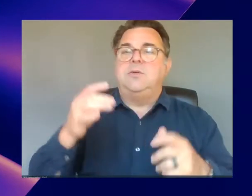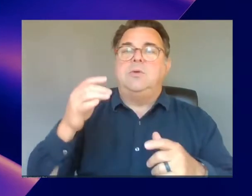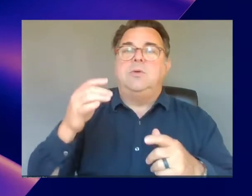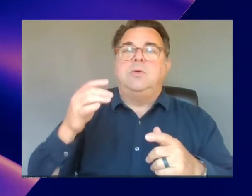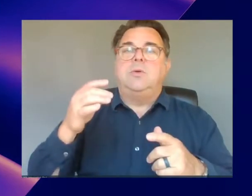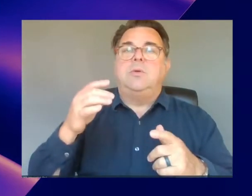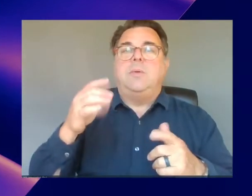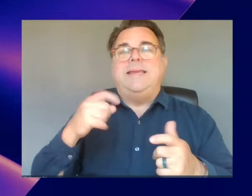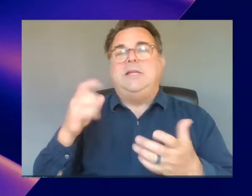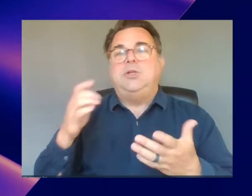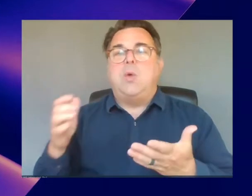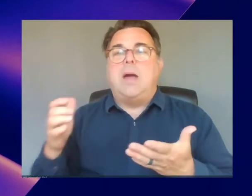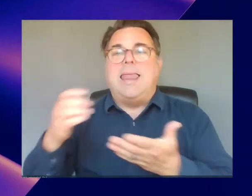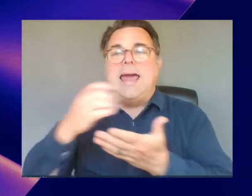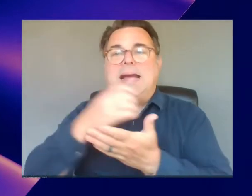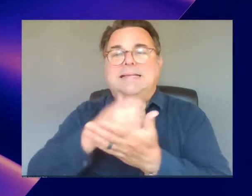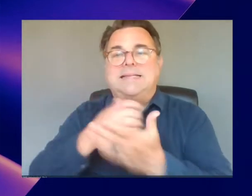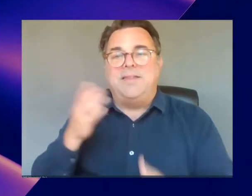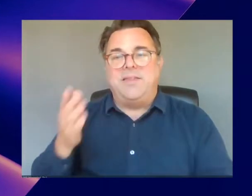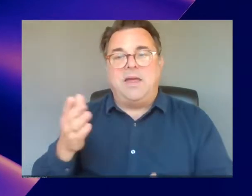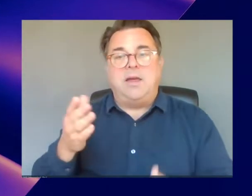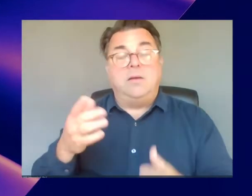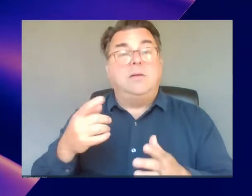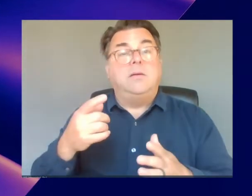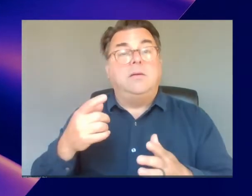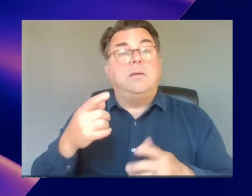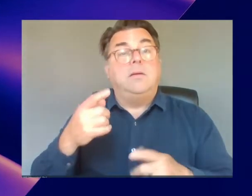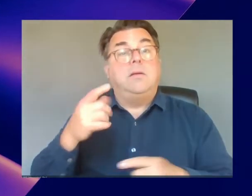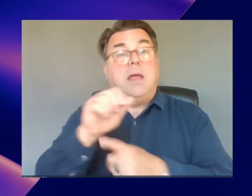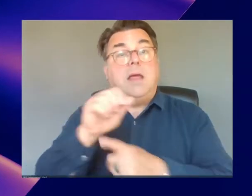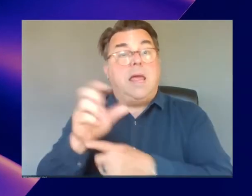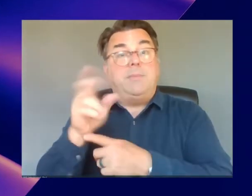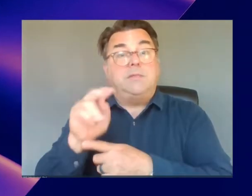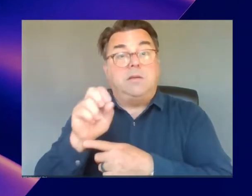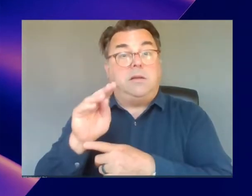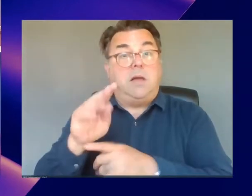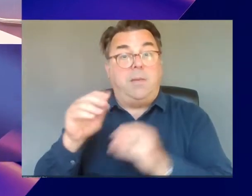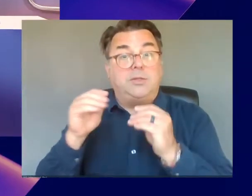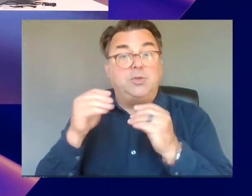and in the case that you, with amazon.com itself- Right. - That's massive amounts